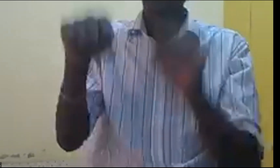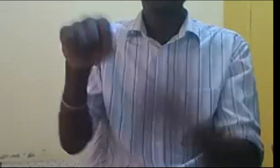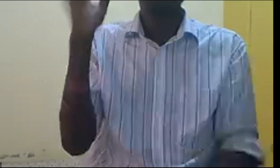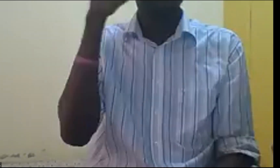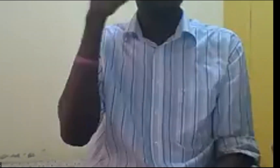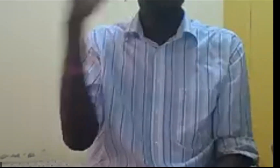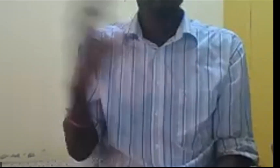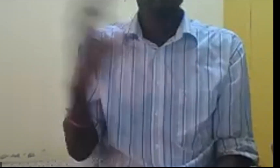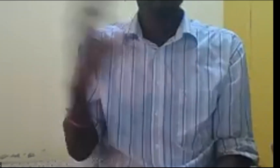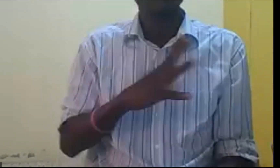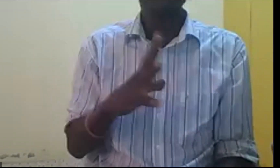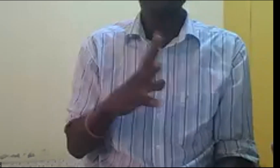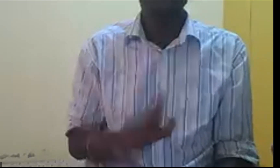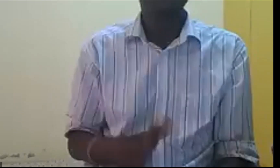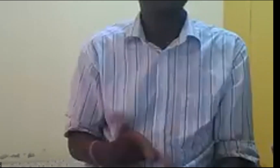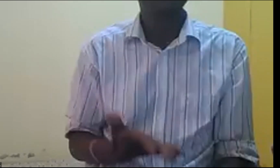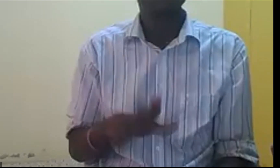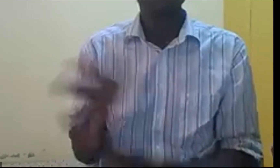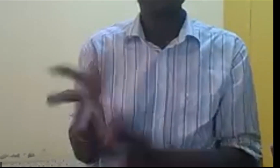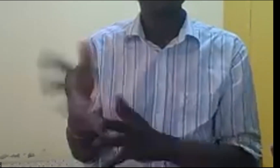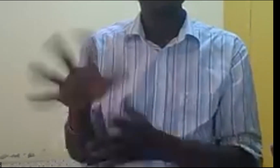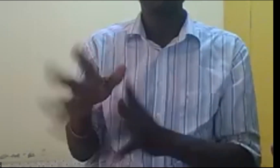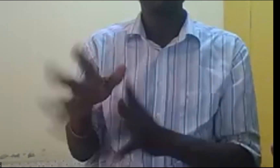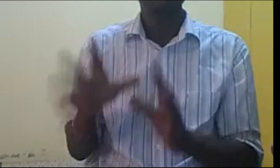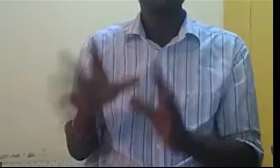And as soon as Evelyn is back we will try again to hear from her.